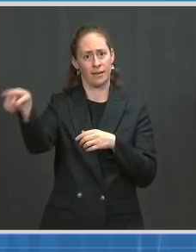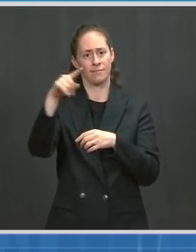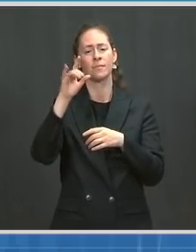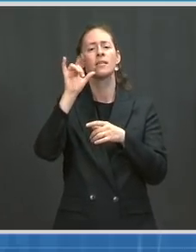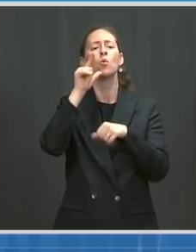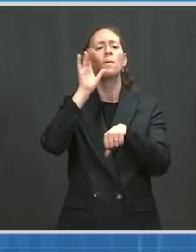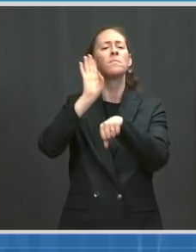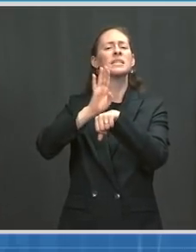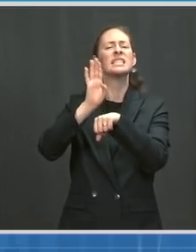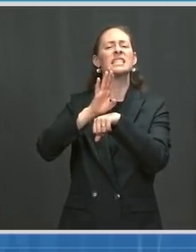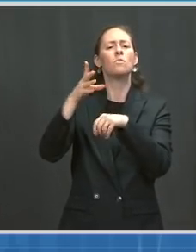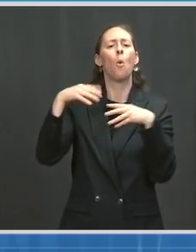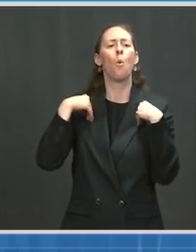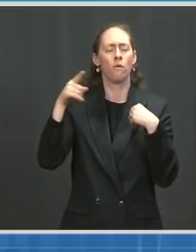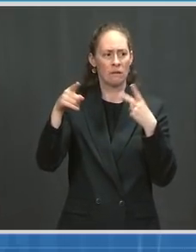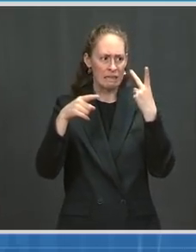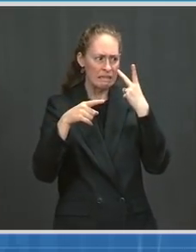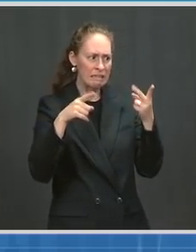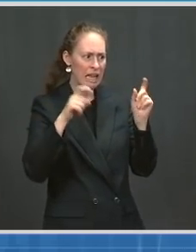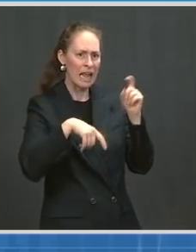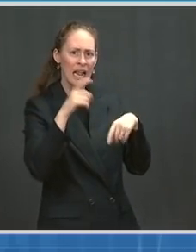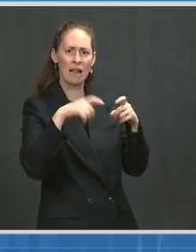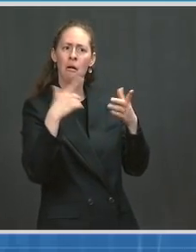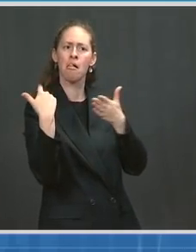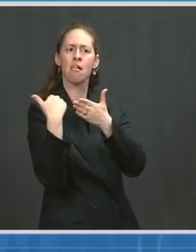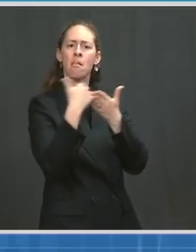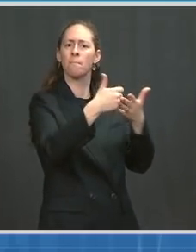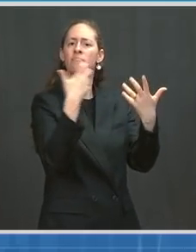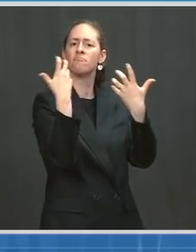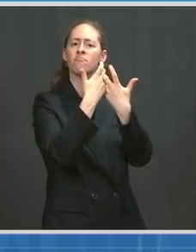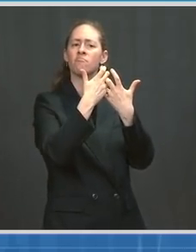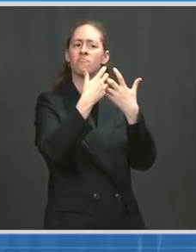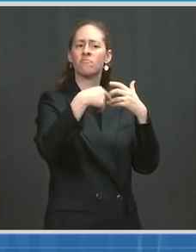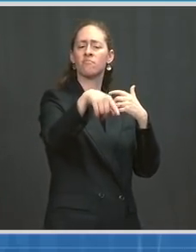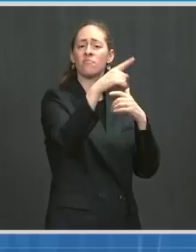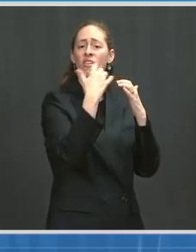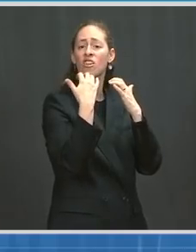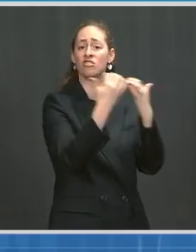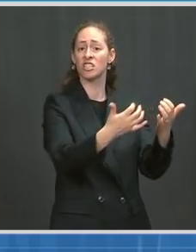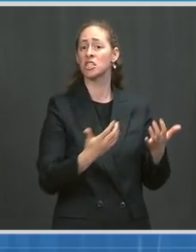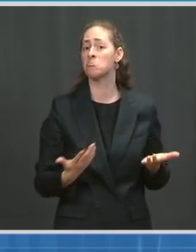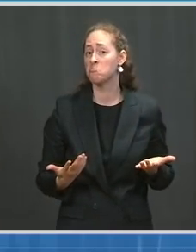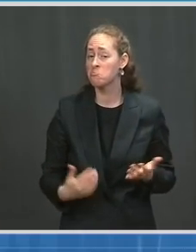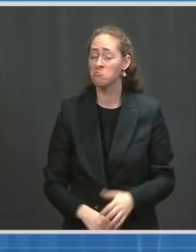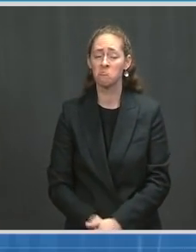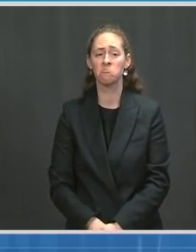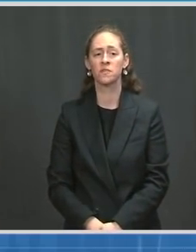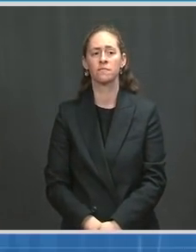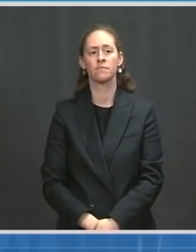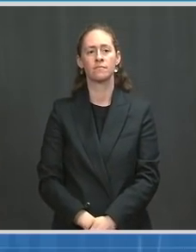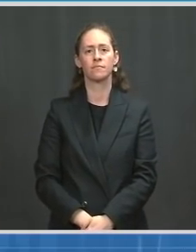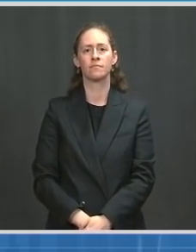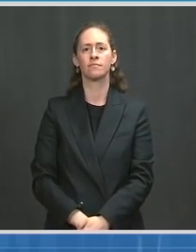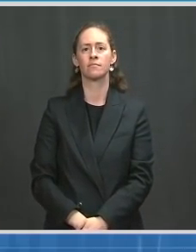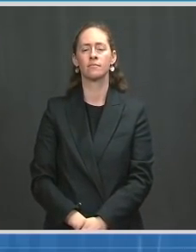So, I think that's -- I think that's the gist of it. Next question. Moderator: Tommy Christopher.